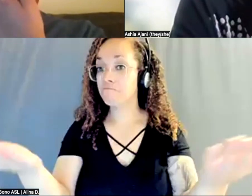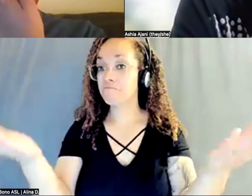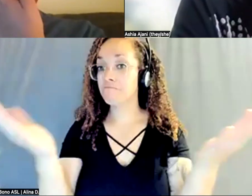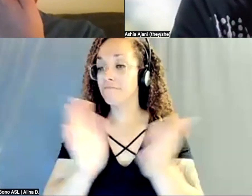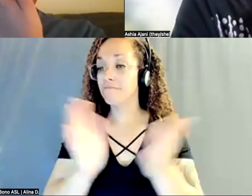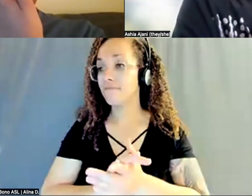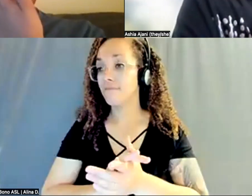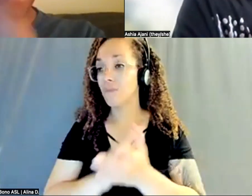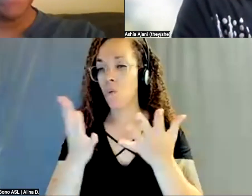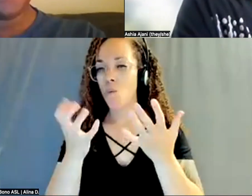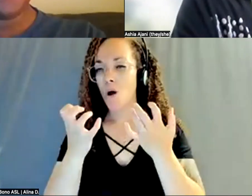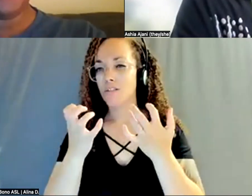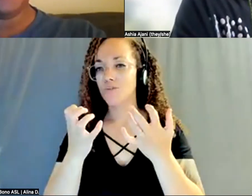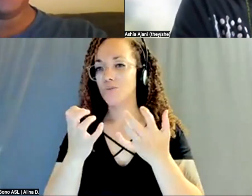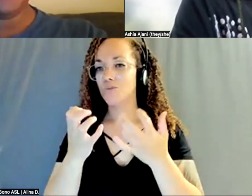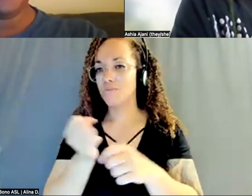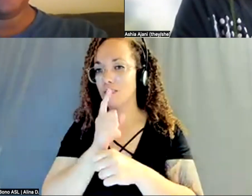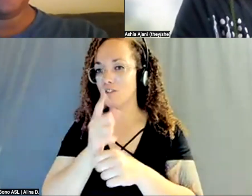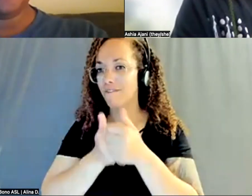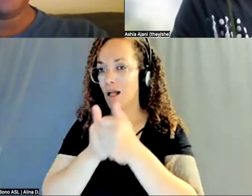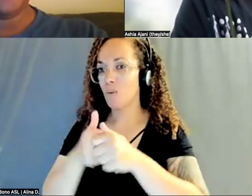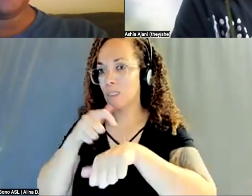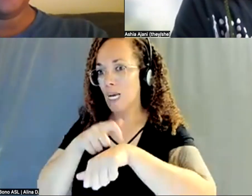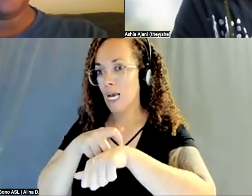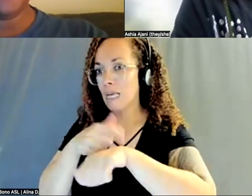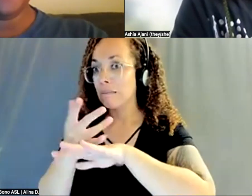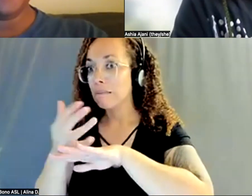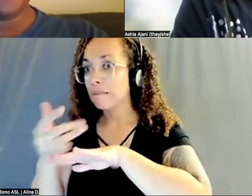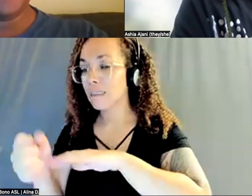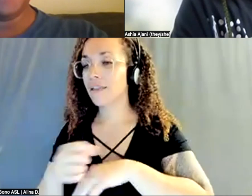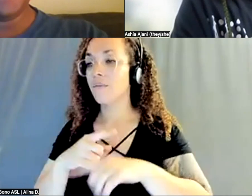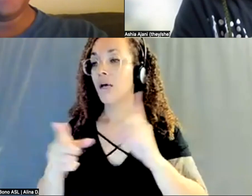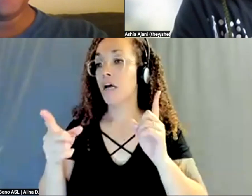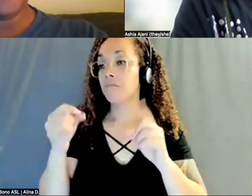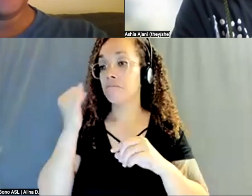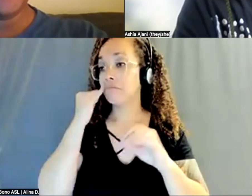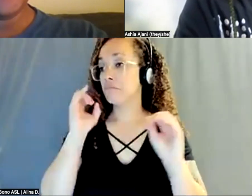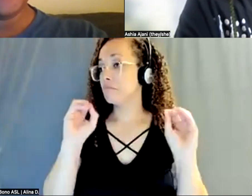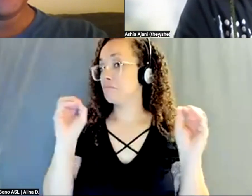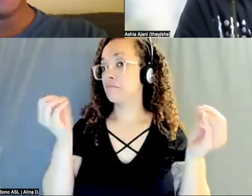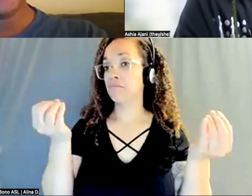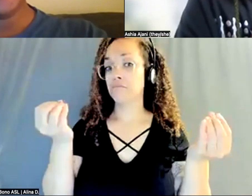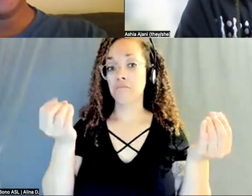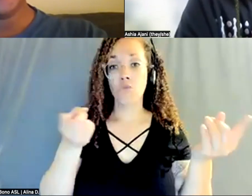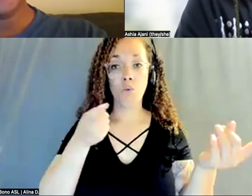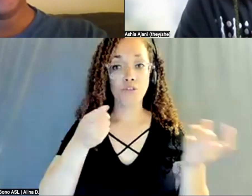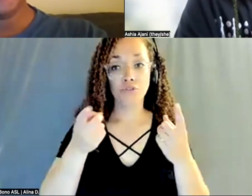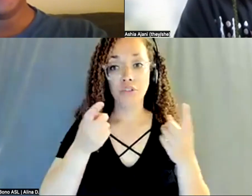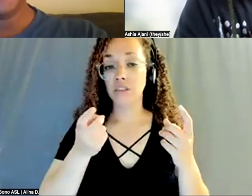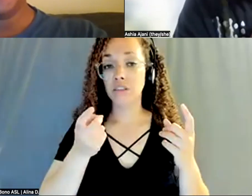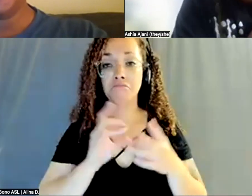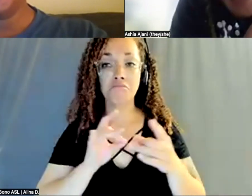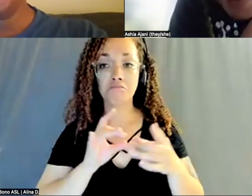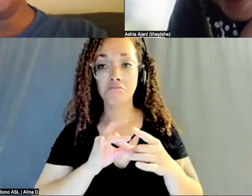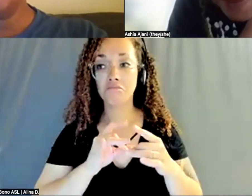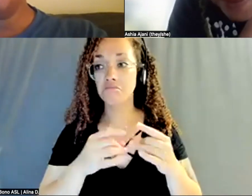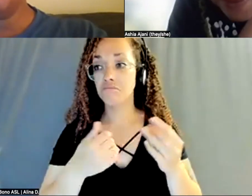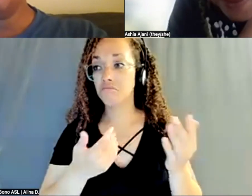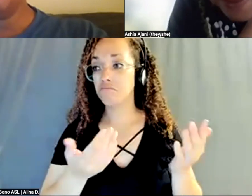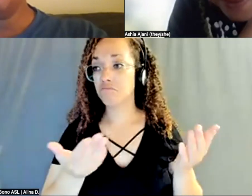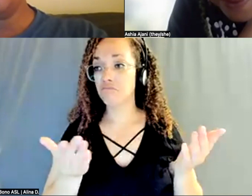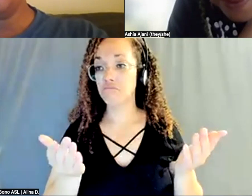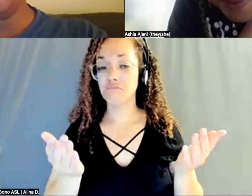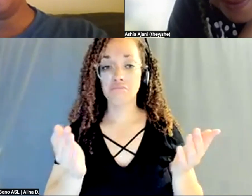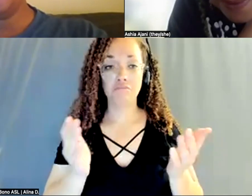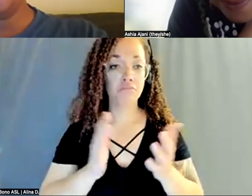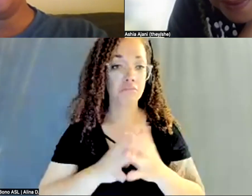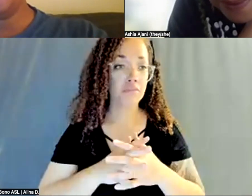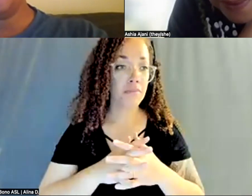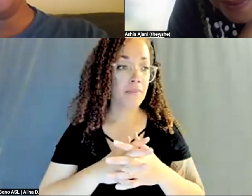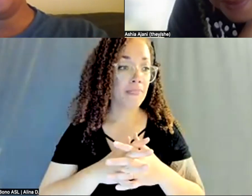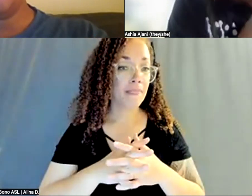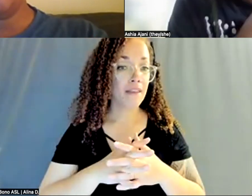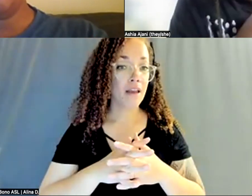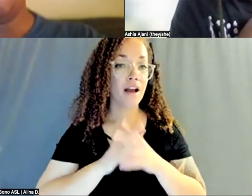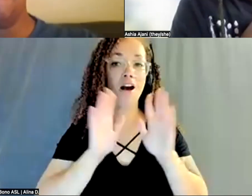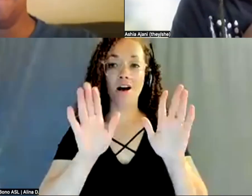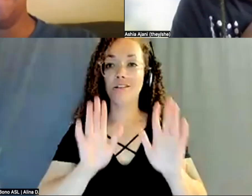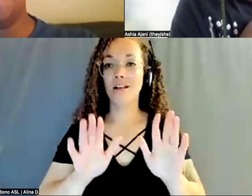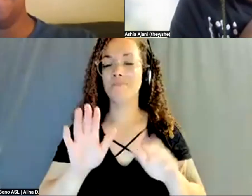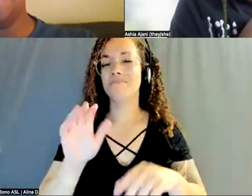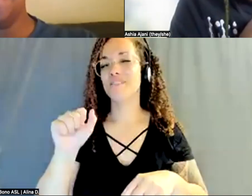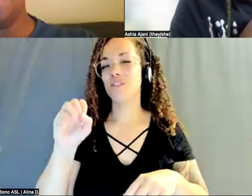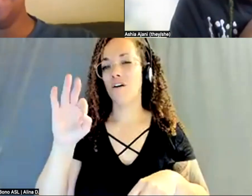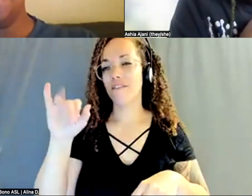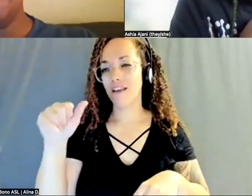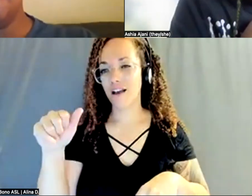in mind. But if not—I think awesome, yeah Sofia has a question. I'll just go ahead and read it: